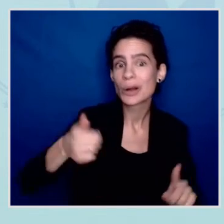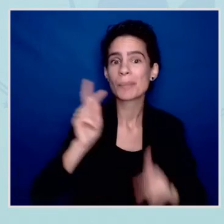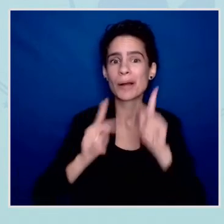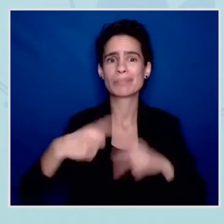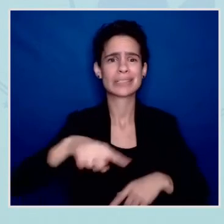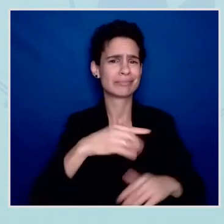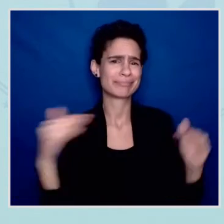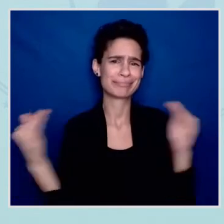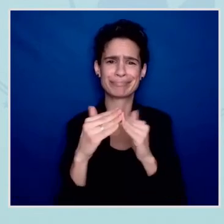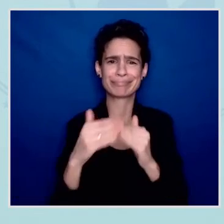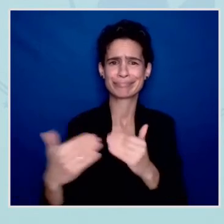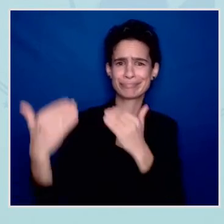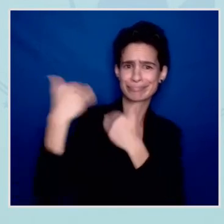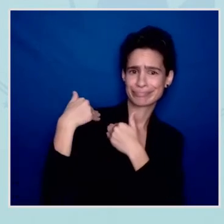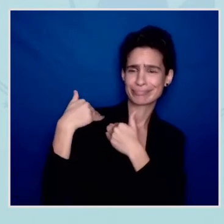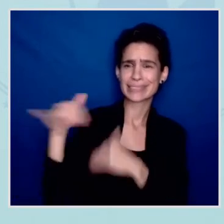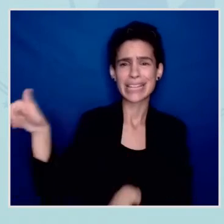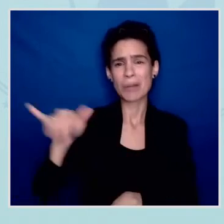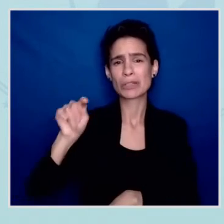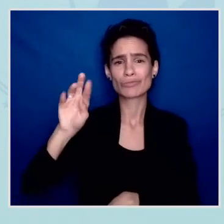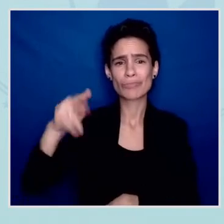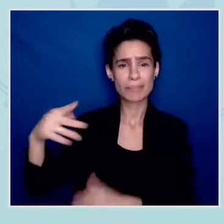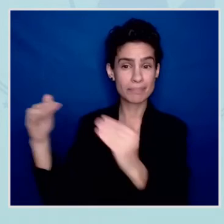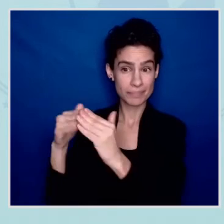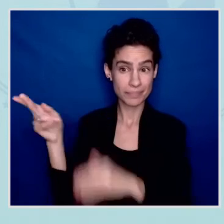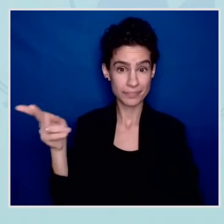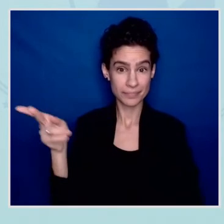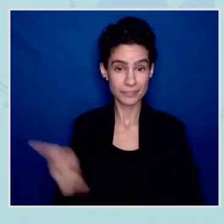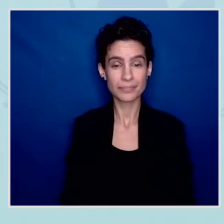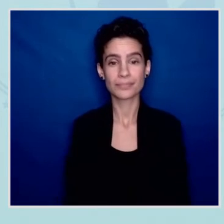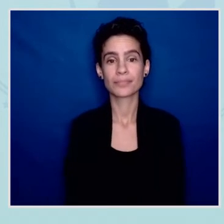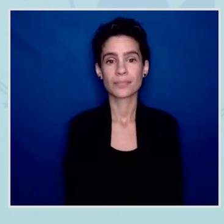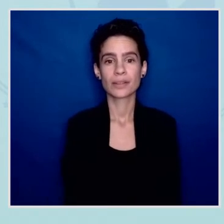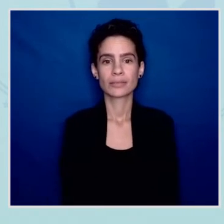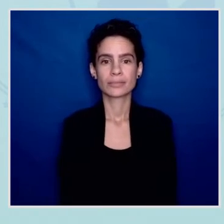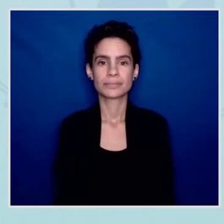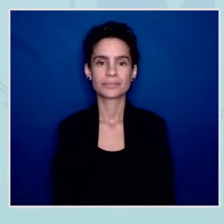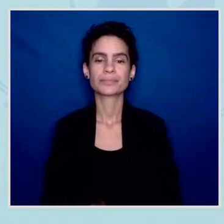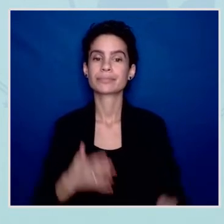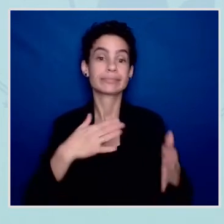THE PRESS IS BAD, THE PRESS IS BAD, THE PRESS IS BAD. IF HE'S THE ONLY ONE SAYING IT, THAT'S ONE THING.